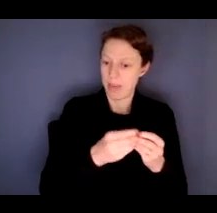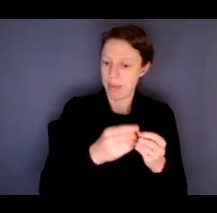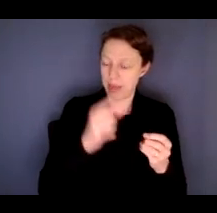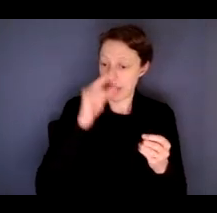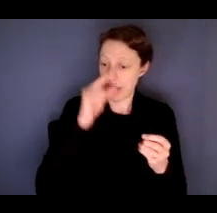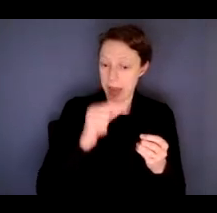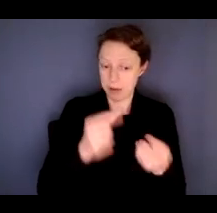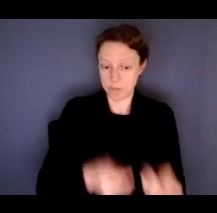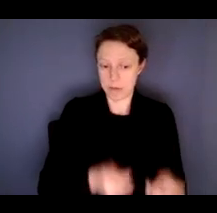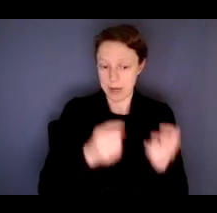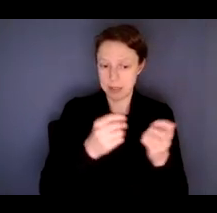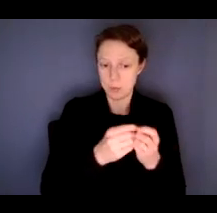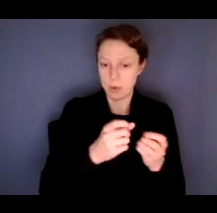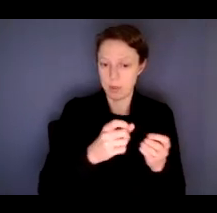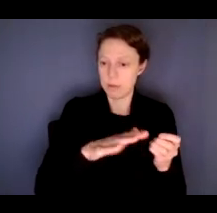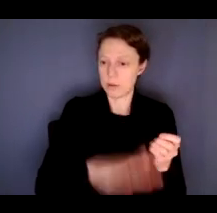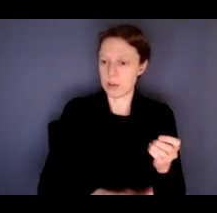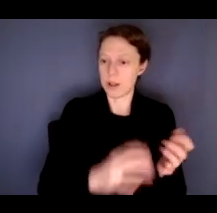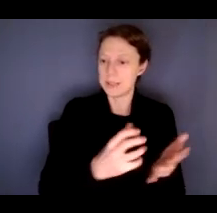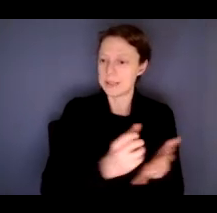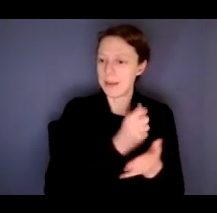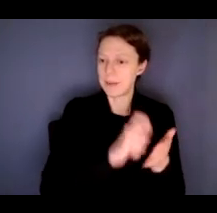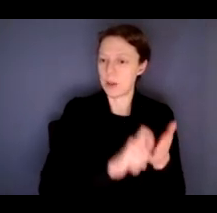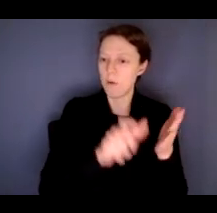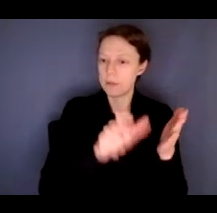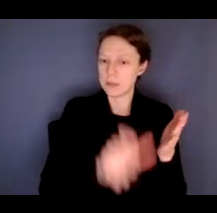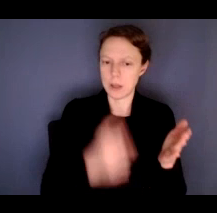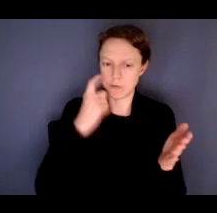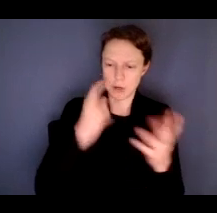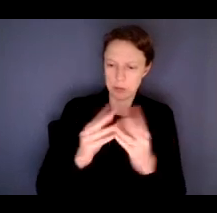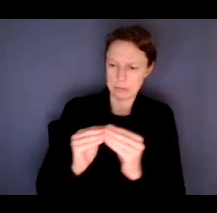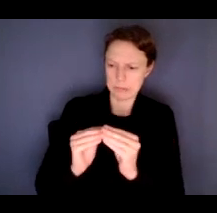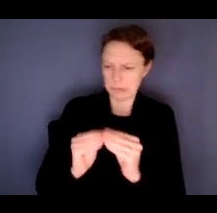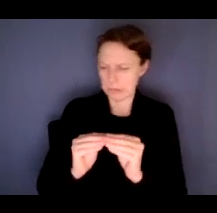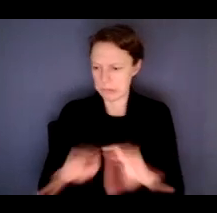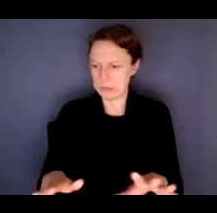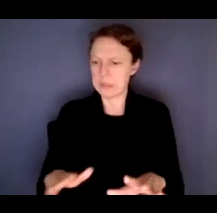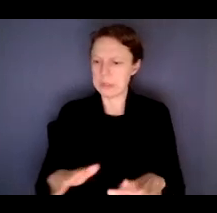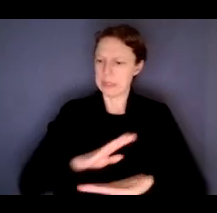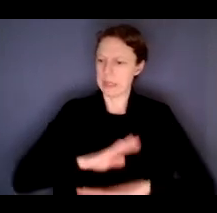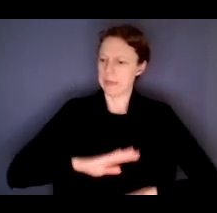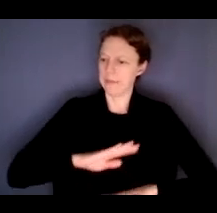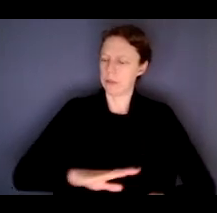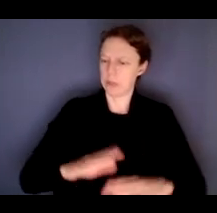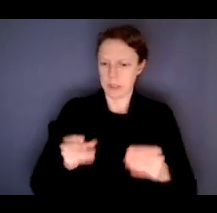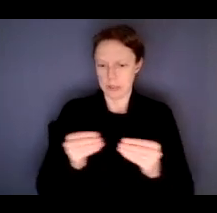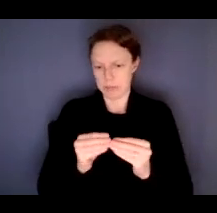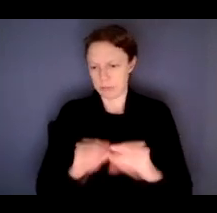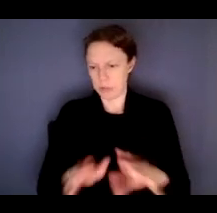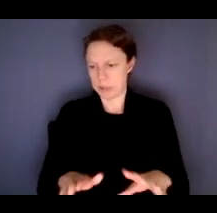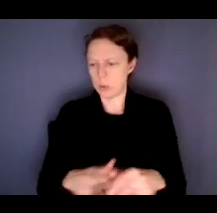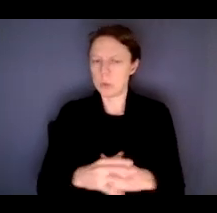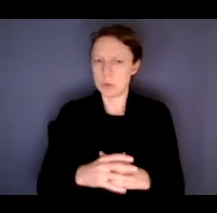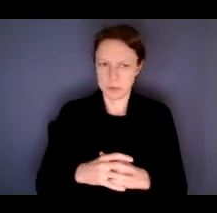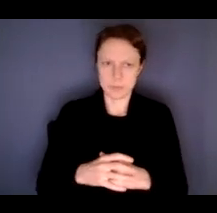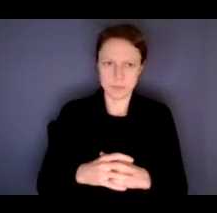with a view of seeking a satisfactory resolution. So sometimes it could be a legal issue involved,